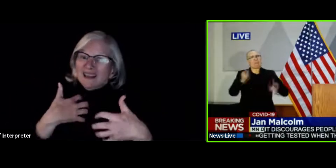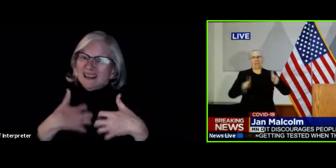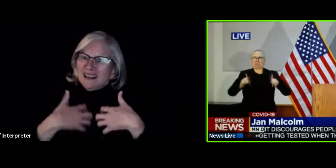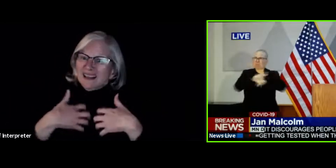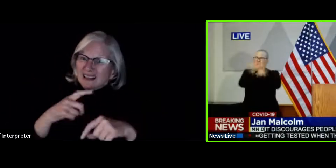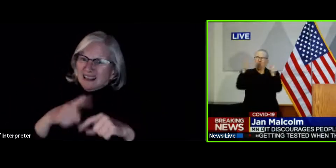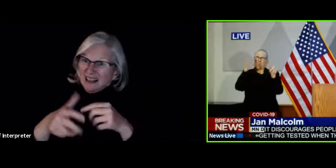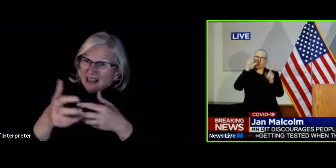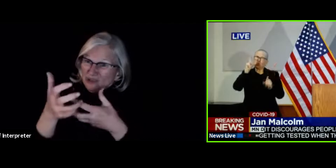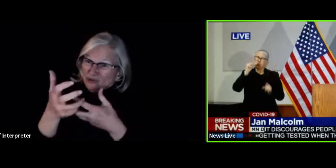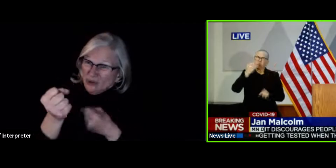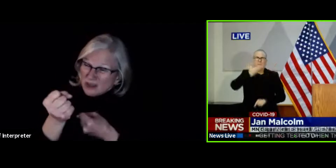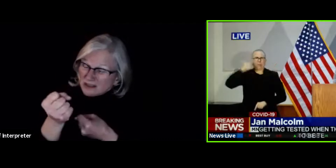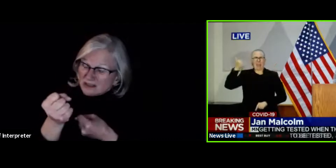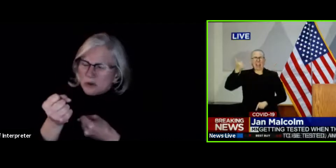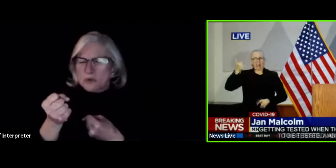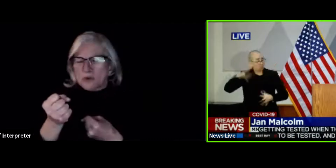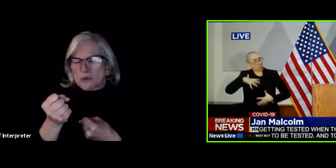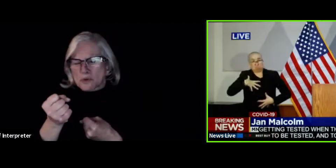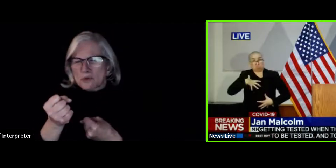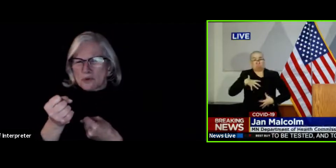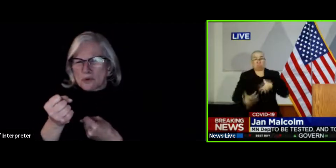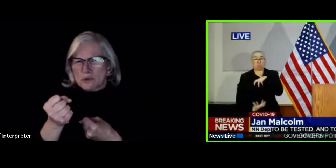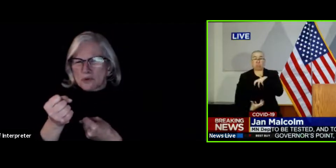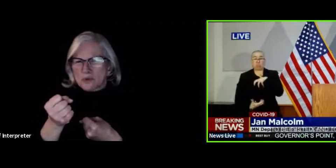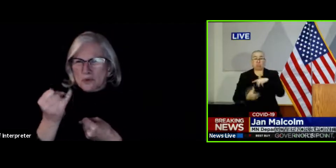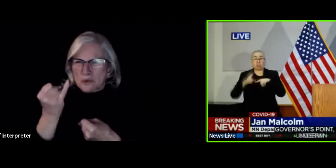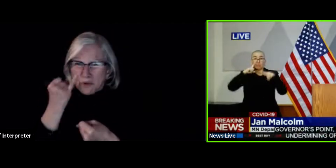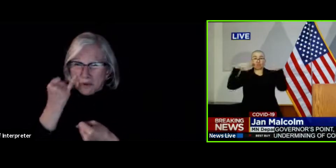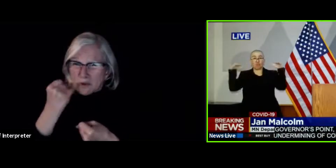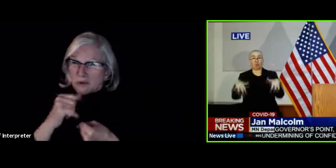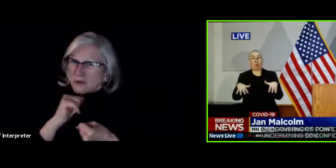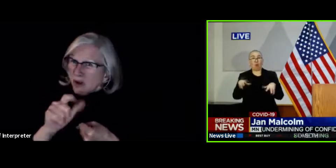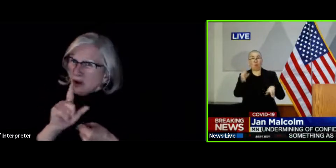IF YOU DON'T BELIEVE THESE CASES ARE REAL, IF YOU DON'T BELIEVE THE HOSPITALIZATIONS OR DEATHS ARE